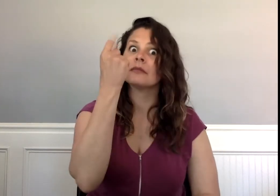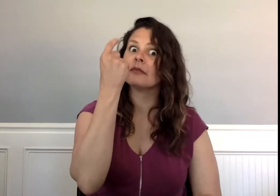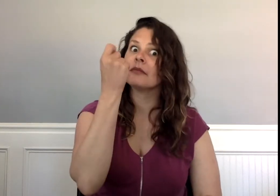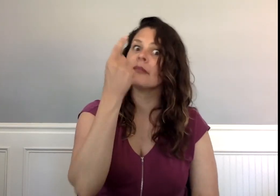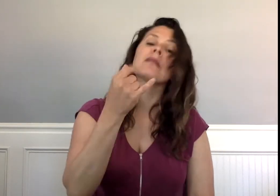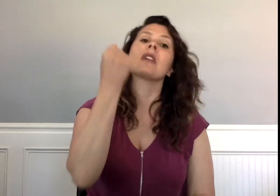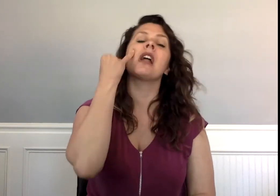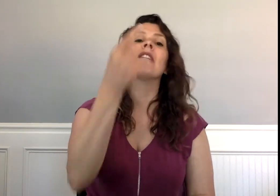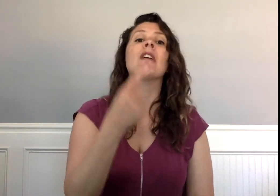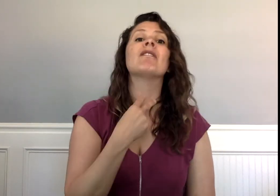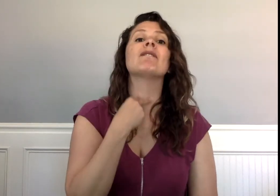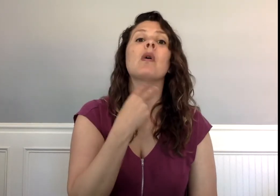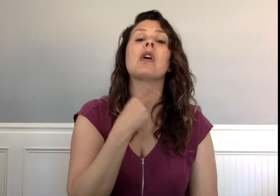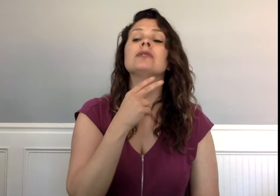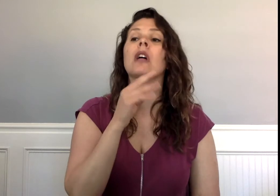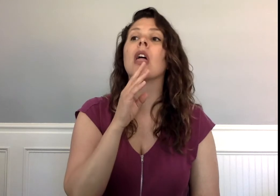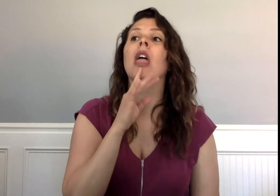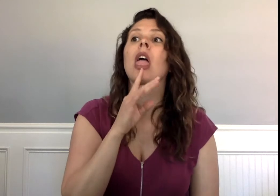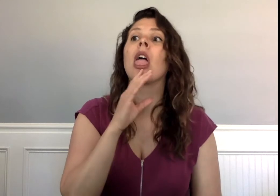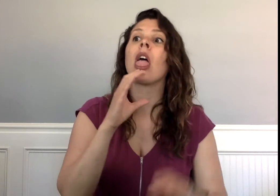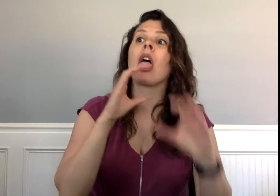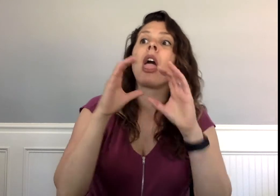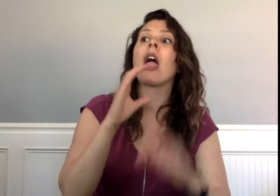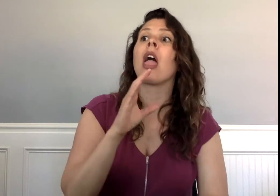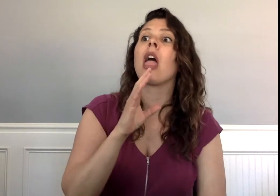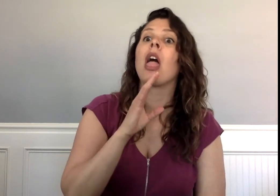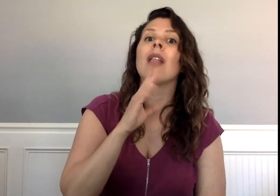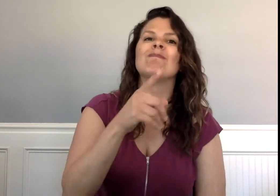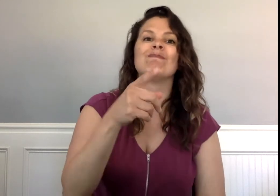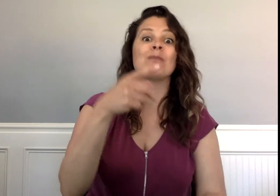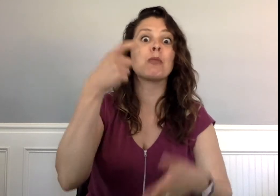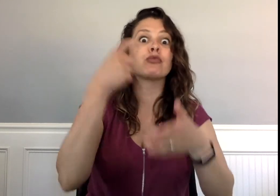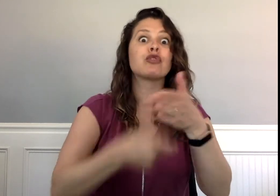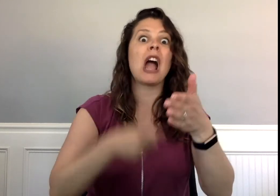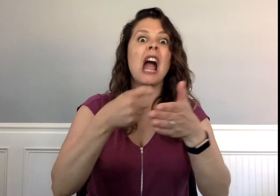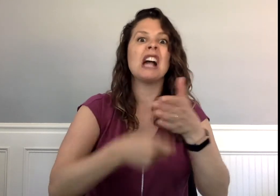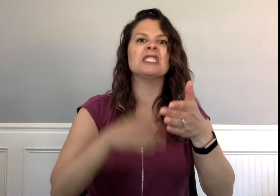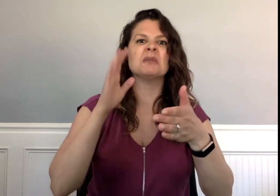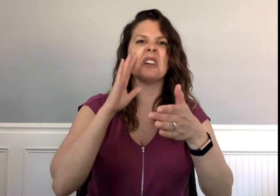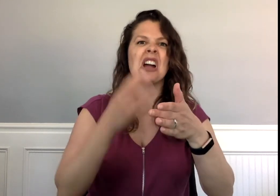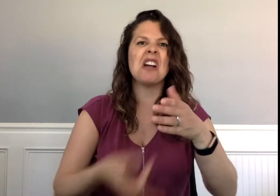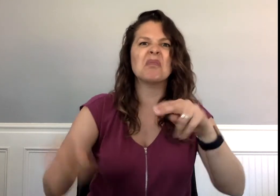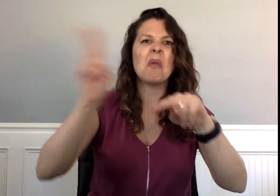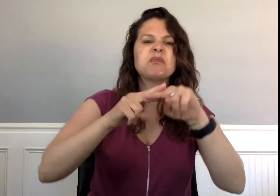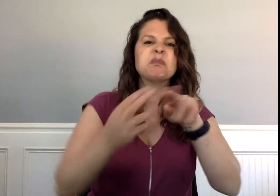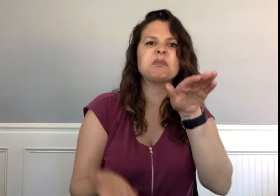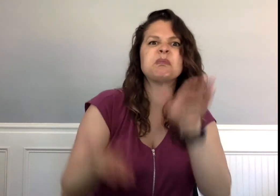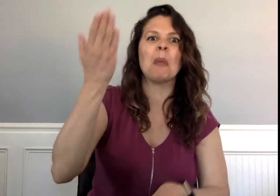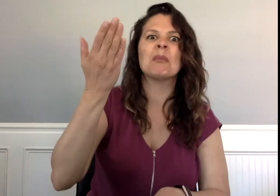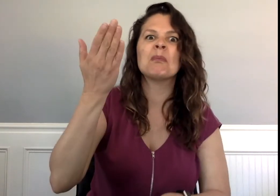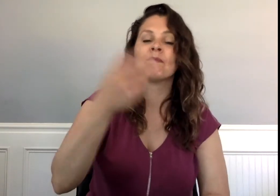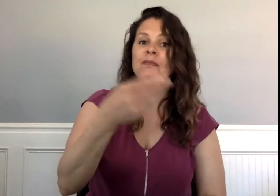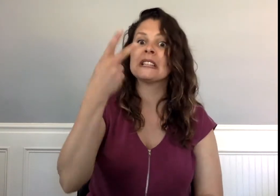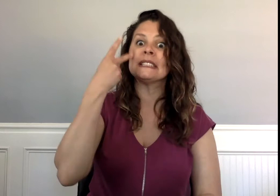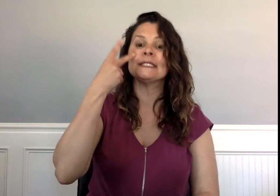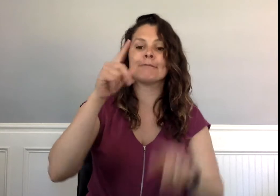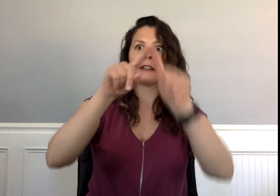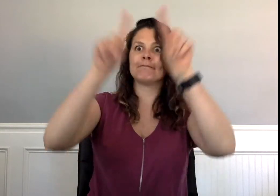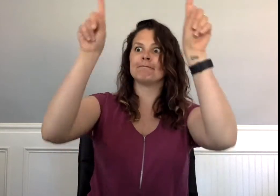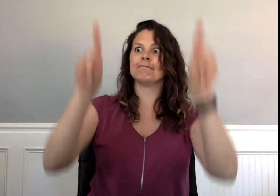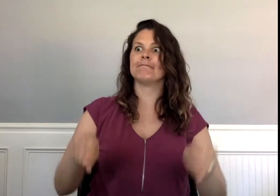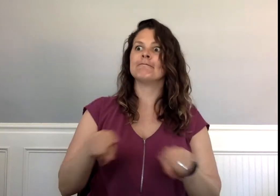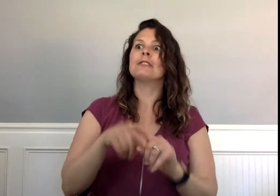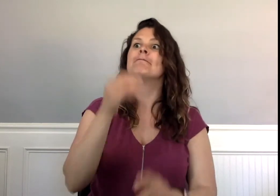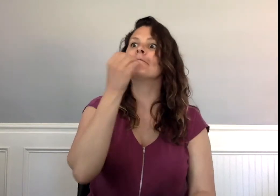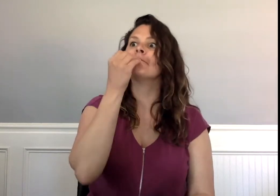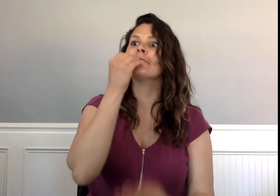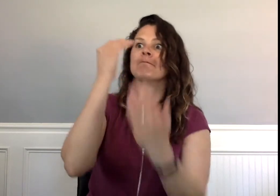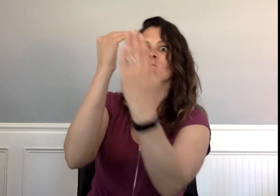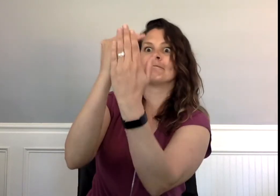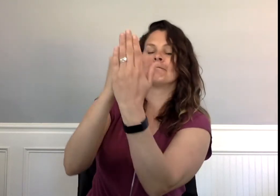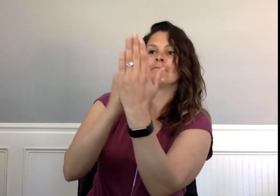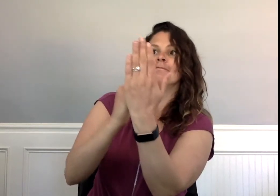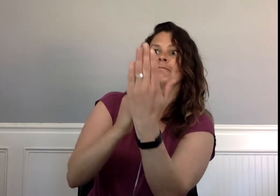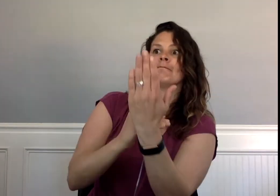If you use your voice to communicate while in our café, you will pay the higher price on the left side.